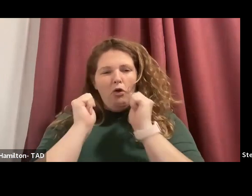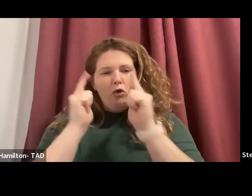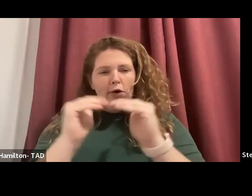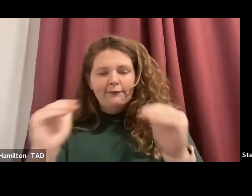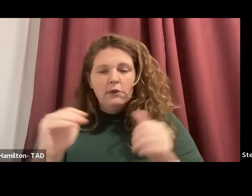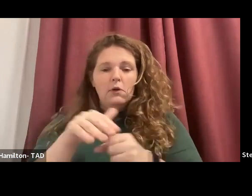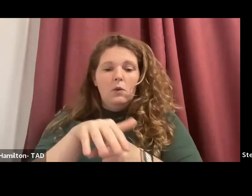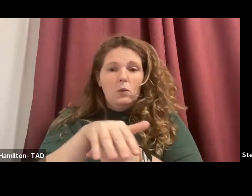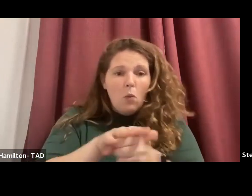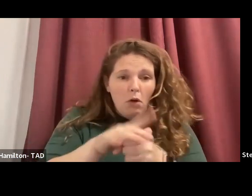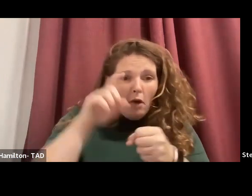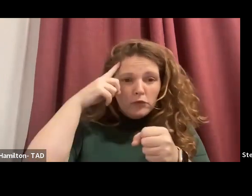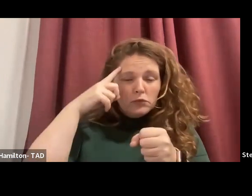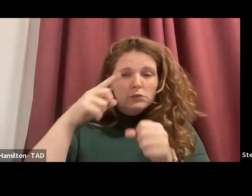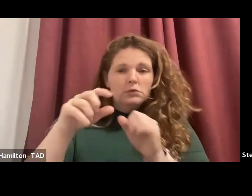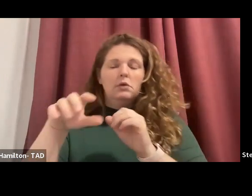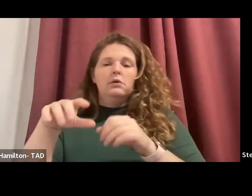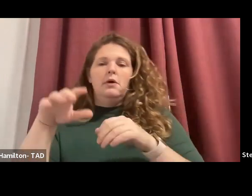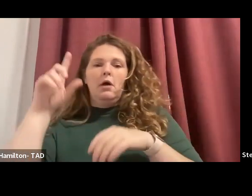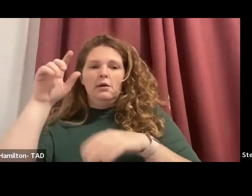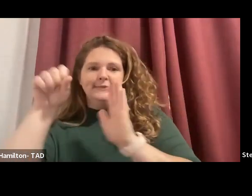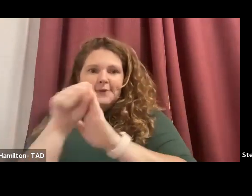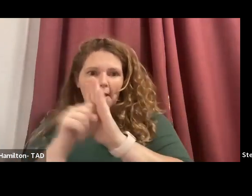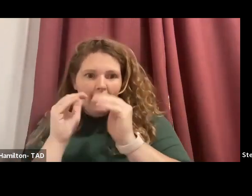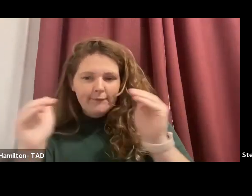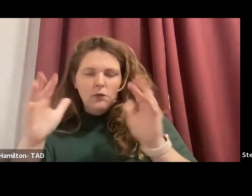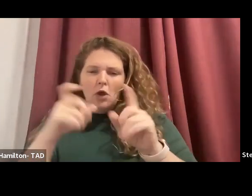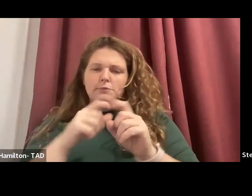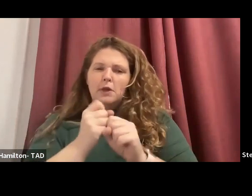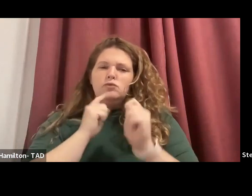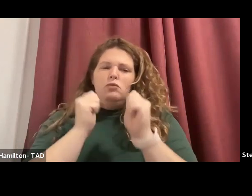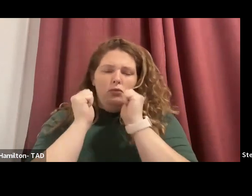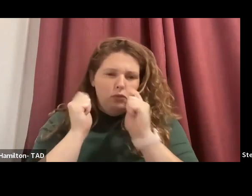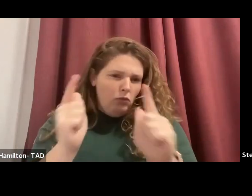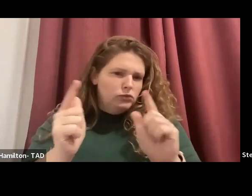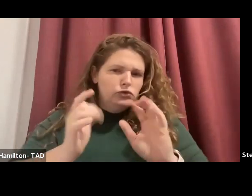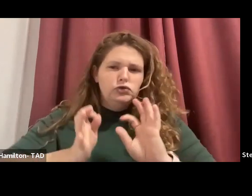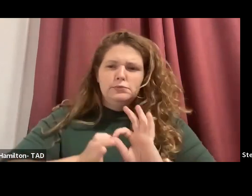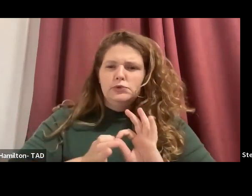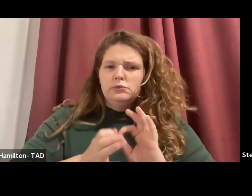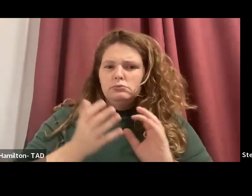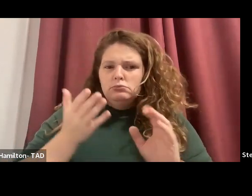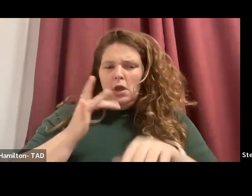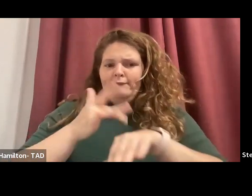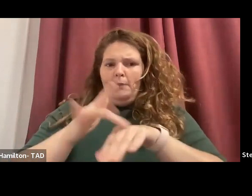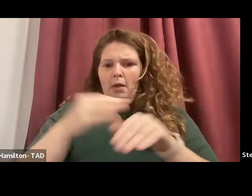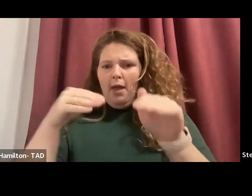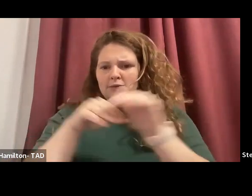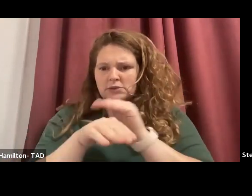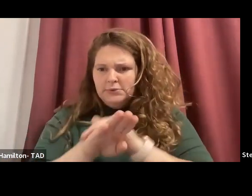interpreters and some don't. For example, during the Uvalde shooting hearings, no